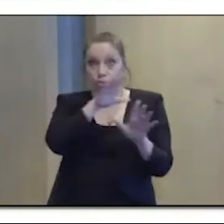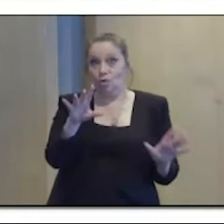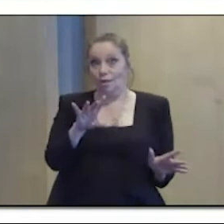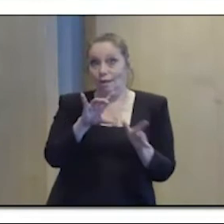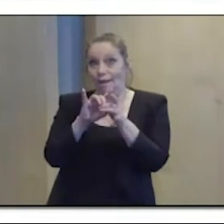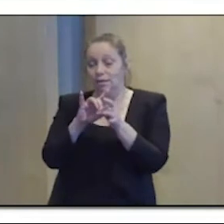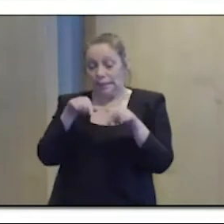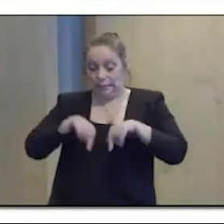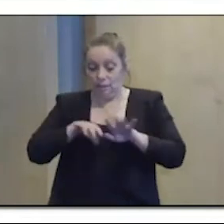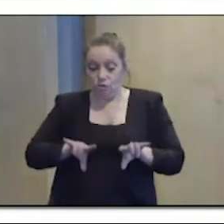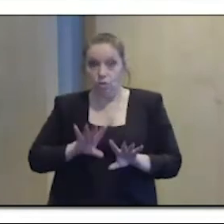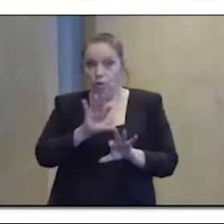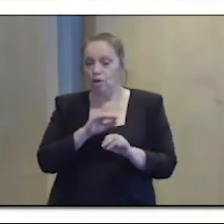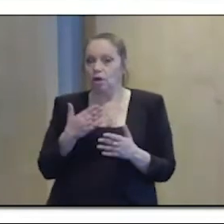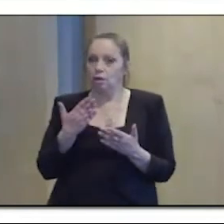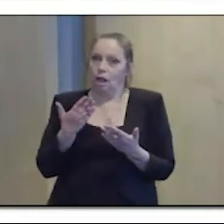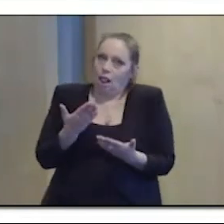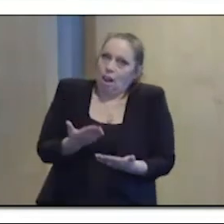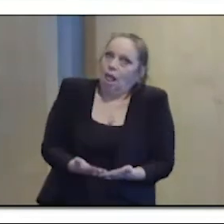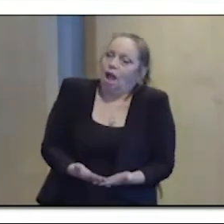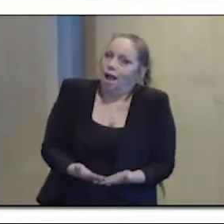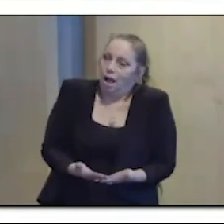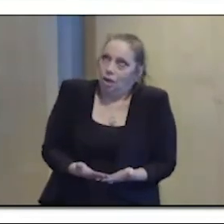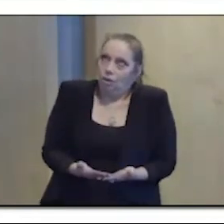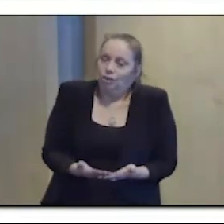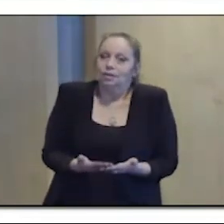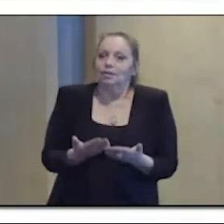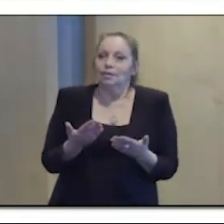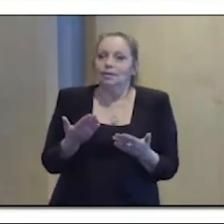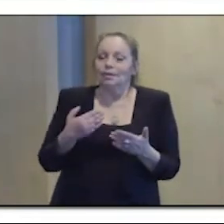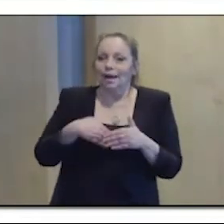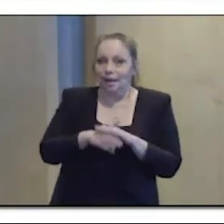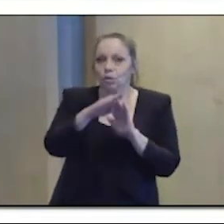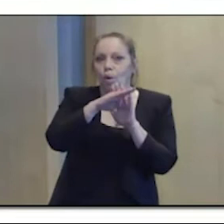in Australia to charg, we're not really allowed it's not allowed in the regulations to charge